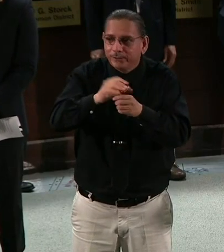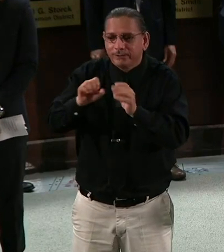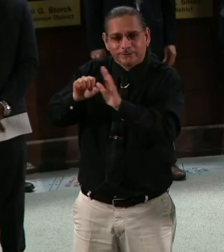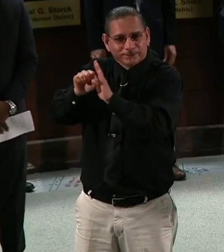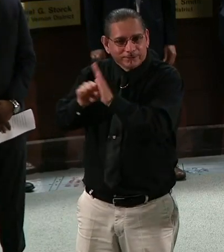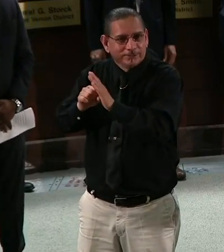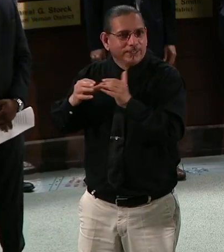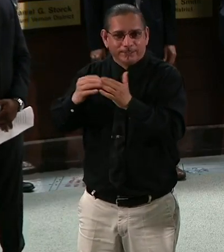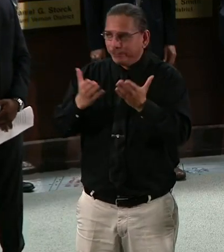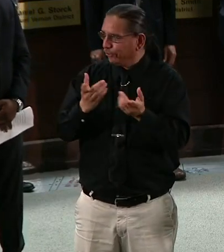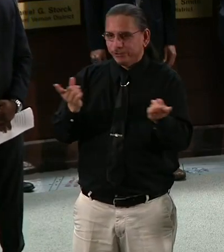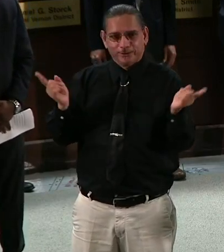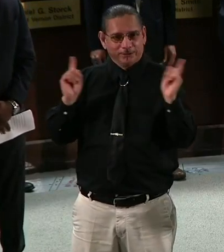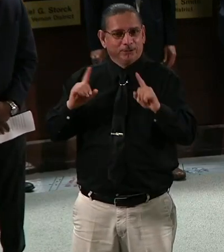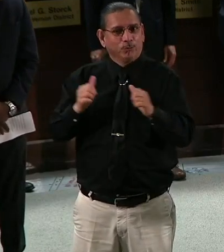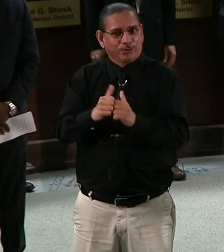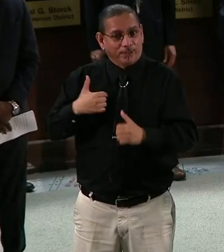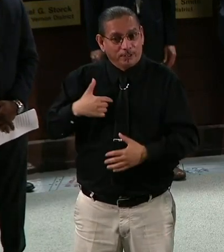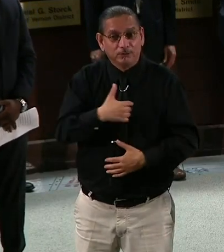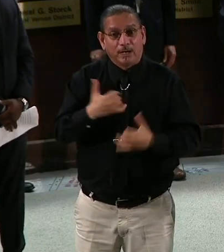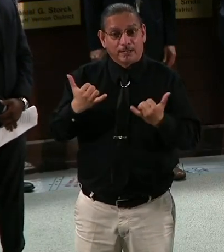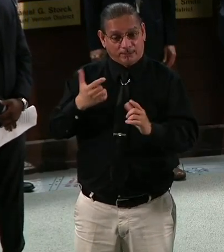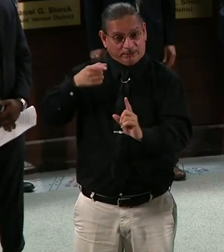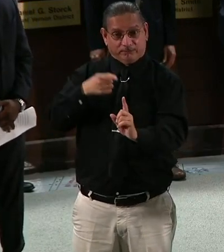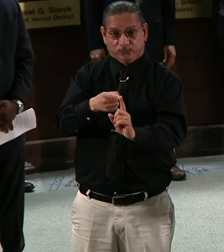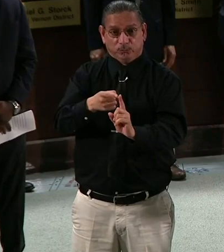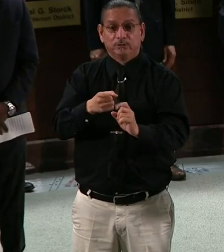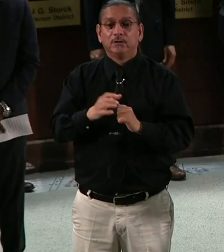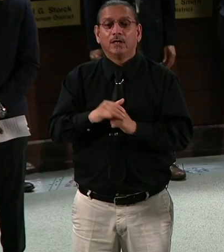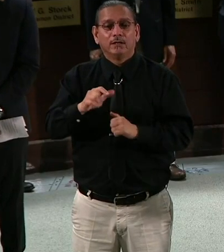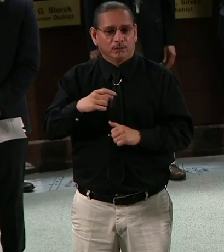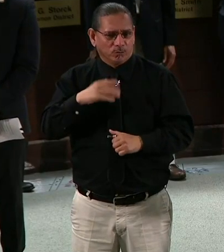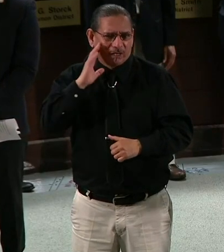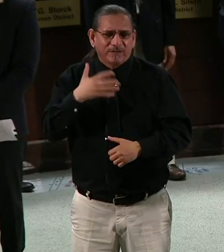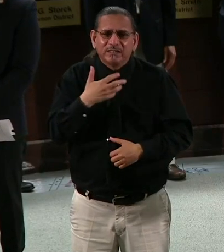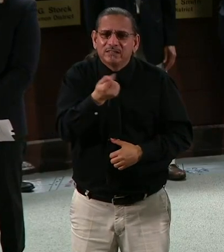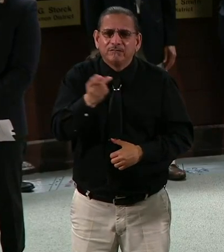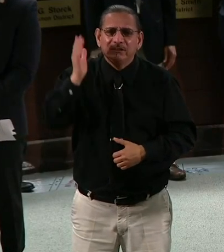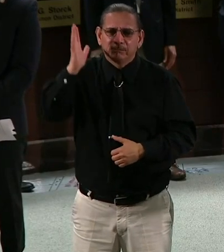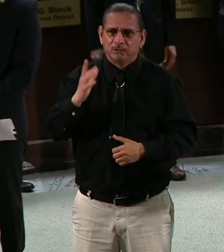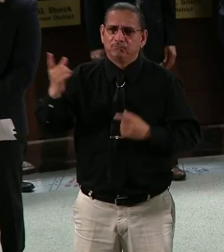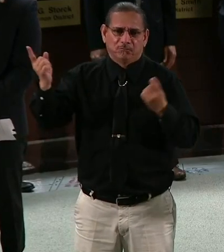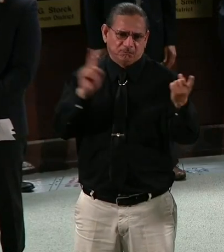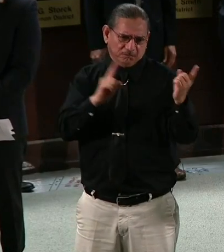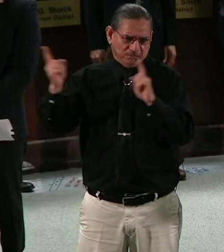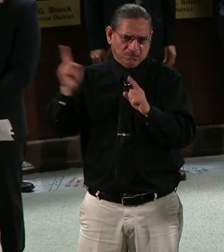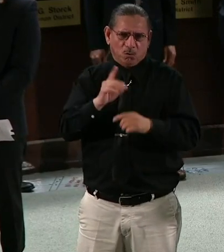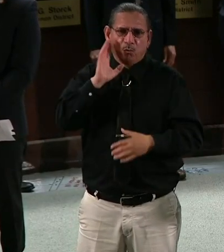GREAT TO HAVE ALL OF OUR LOCAL. AND STATE LEADERS YES AT THIS